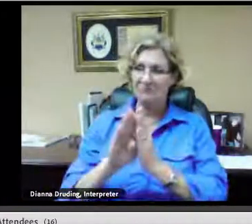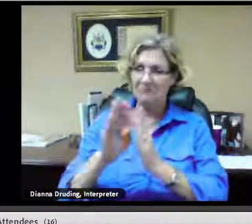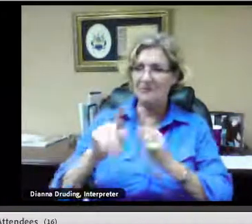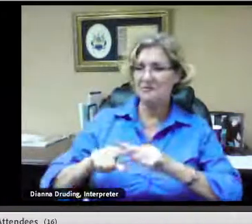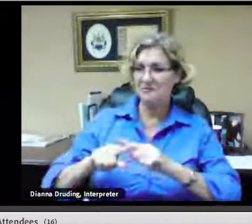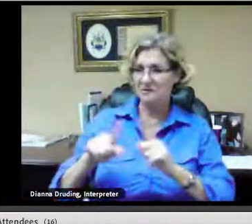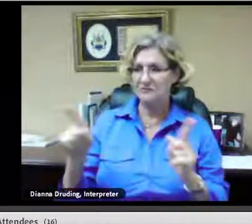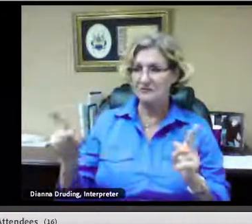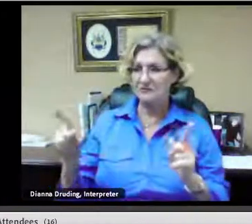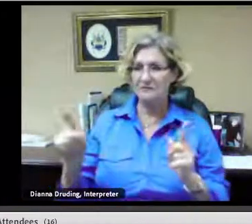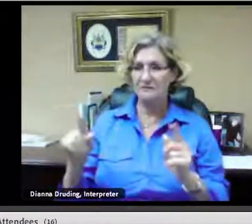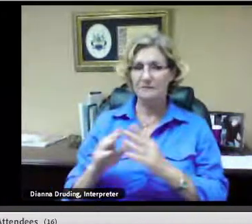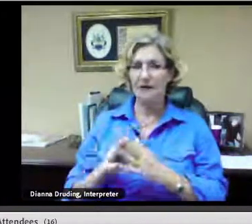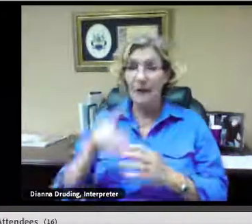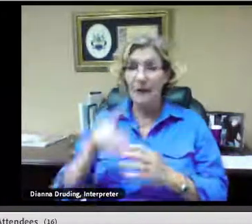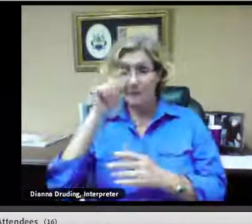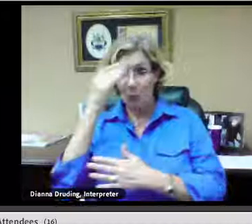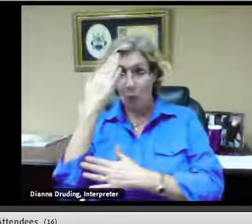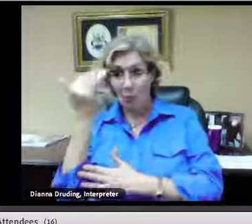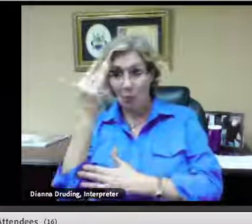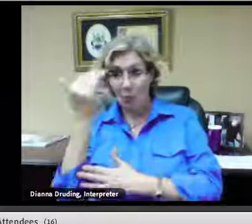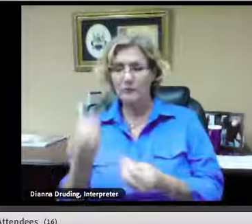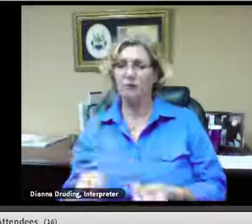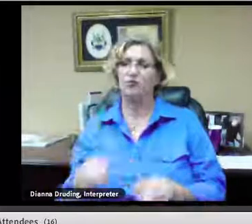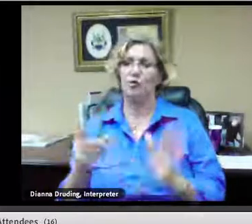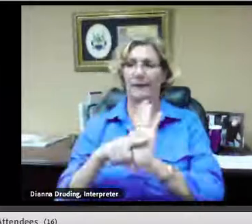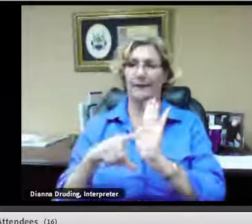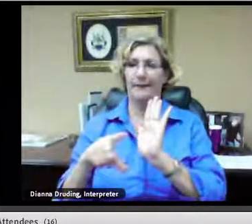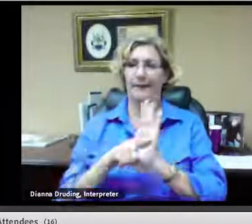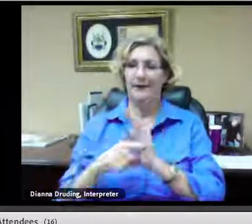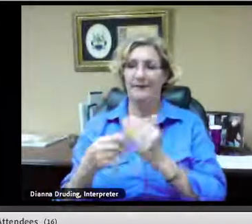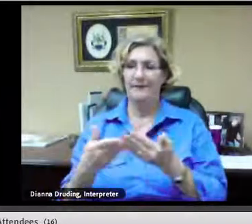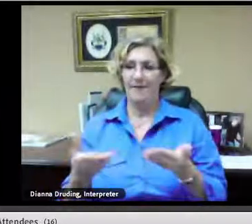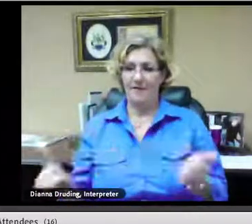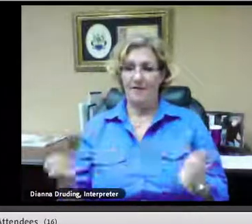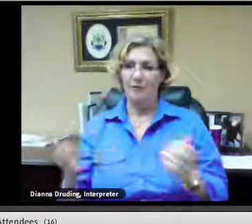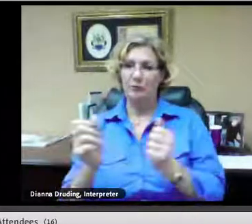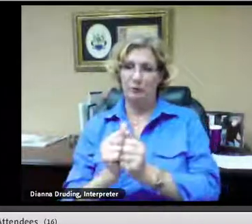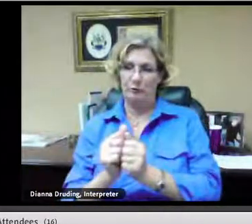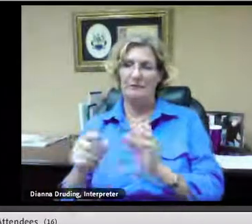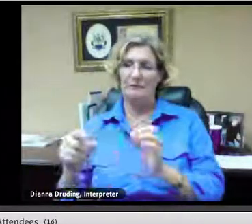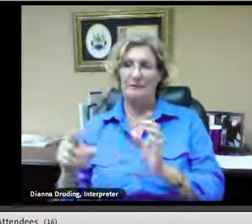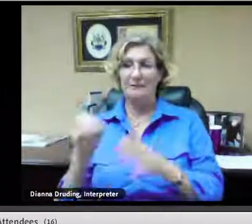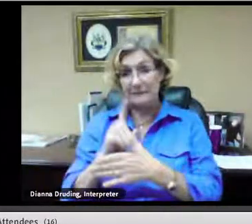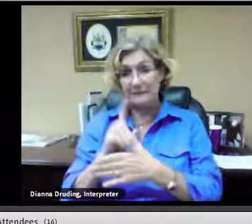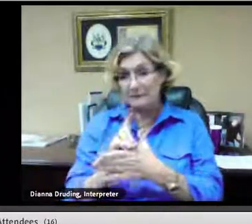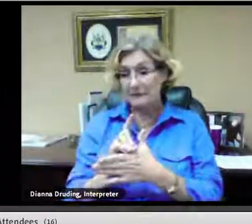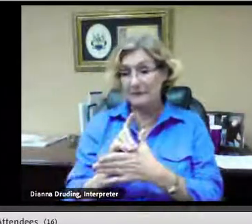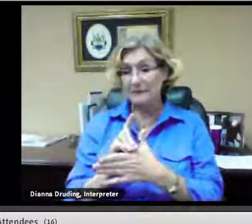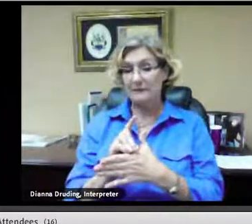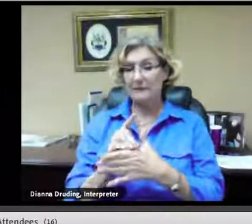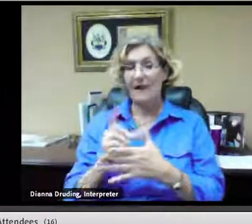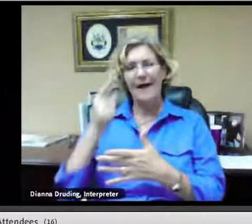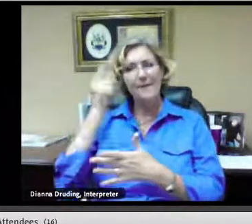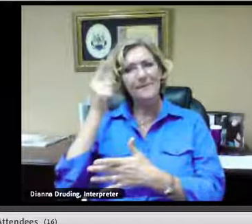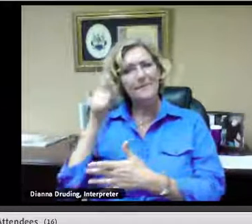coming with the idea of disability. And I think that you have to take a close look at your handbooks,